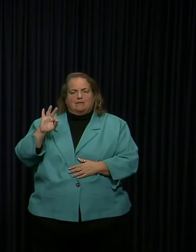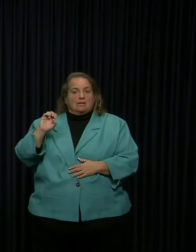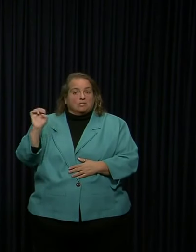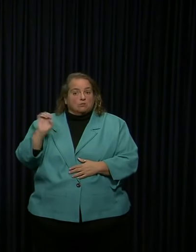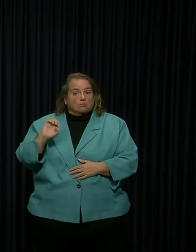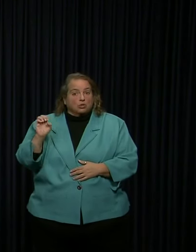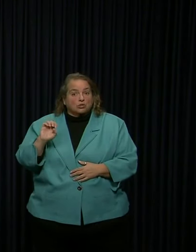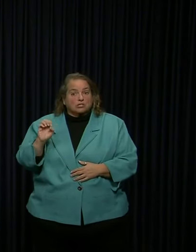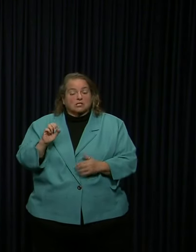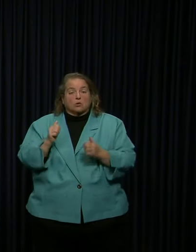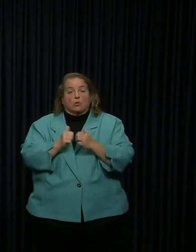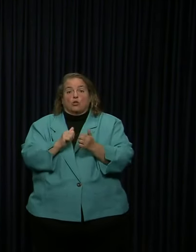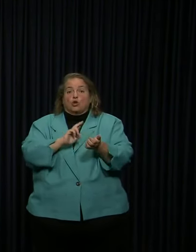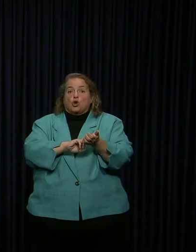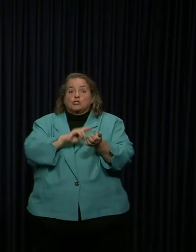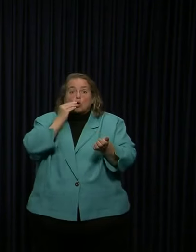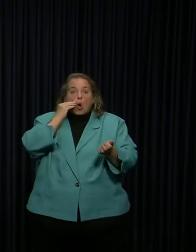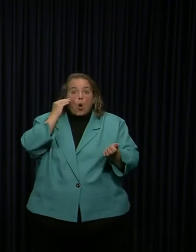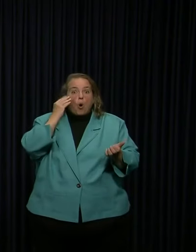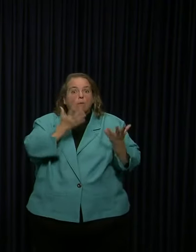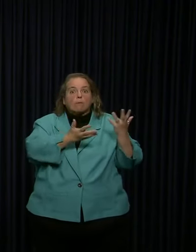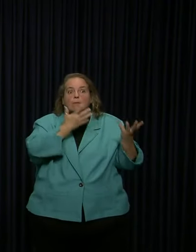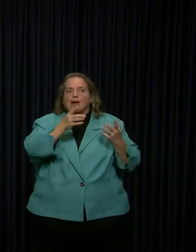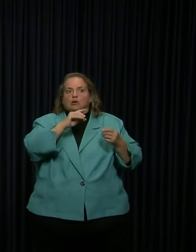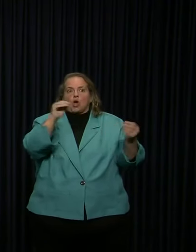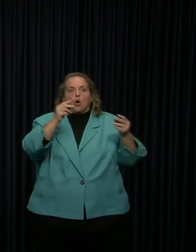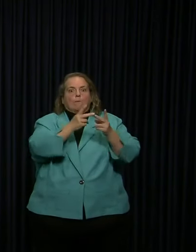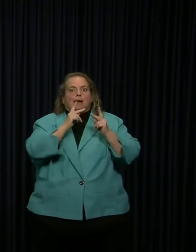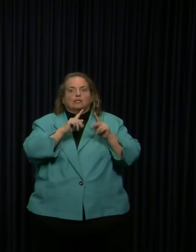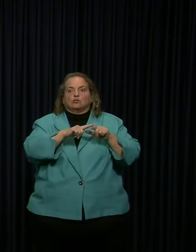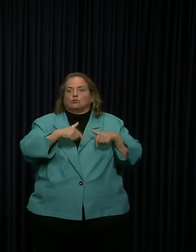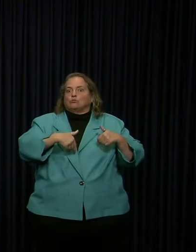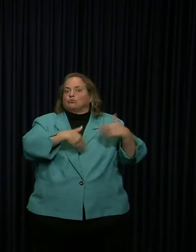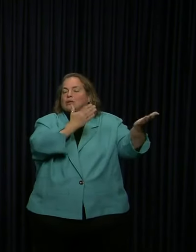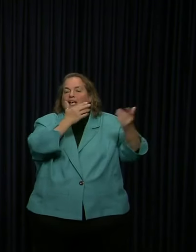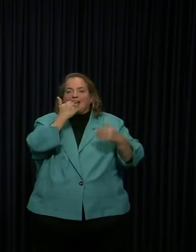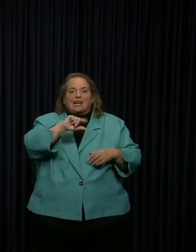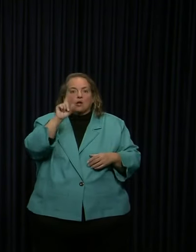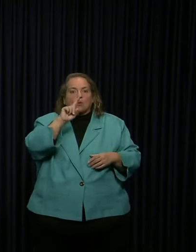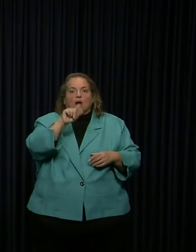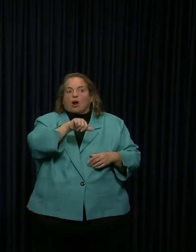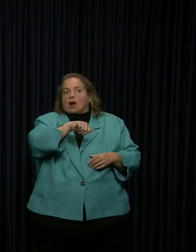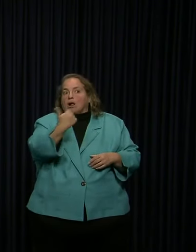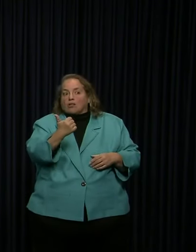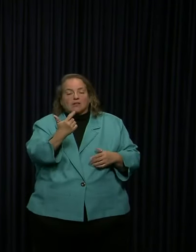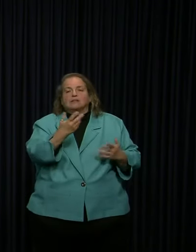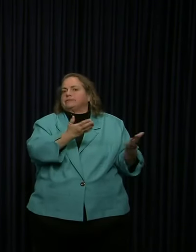I'M VERY PROUD TO BE THE COMMANDER IN CHIEF HERE IN